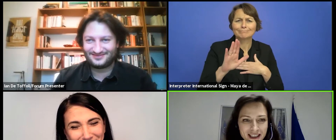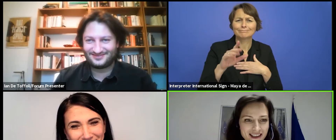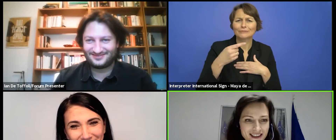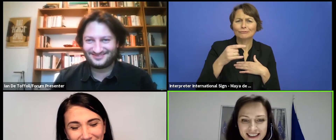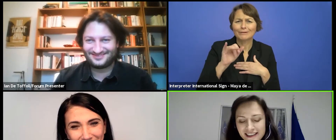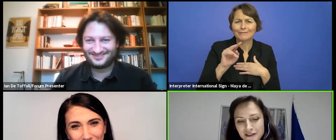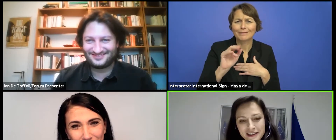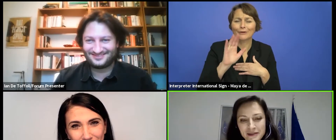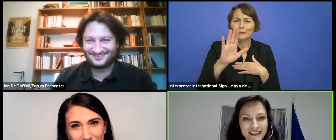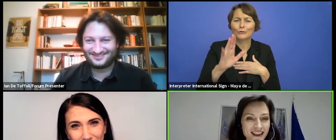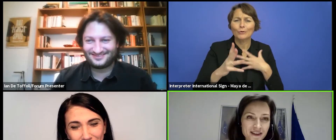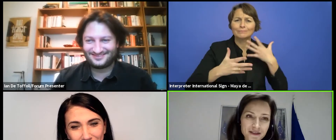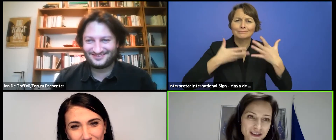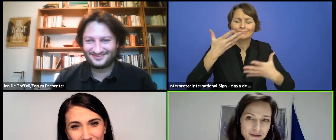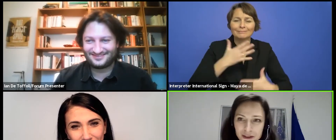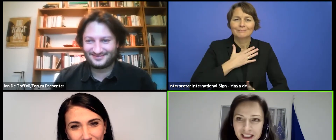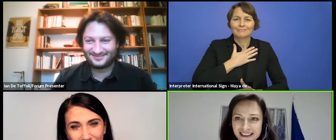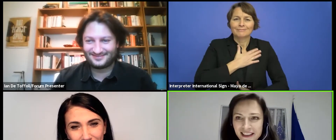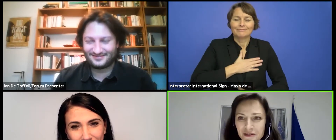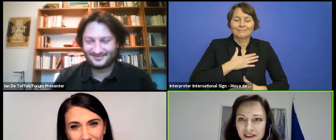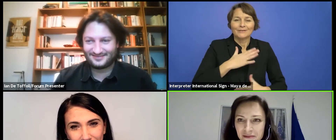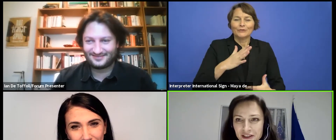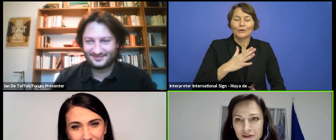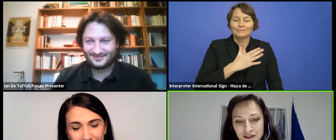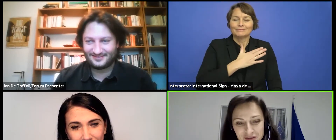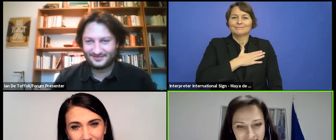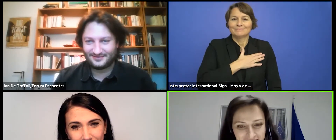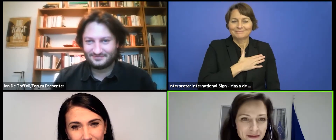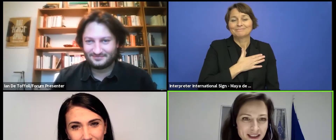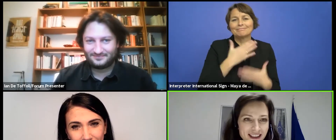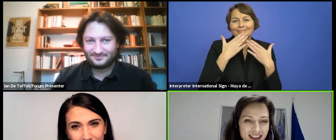hearts. Ladies and Gentlemen! First of all really thank you very much for inviting me